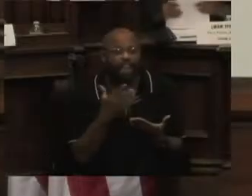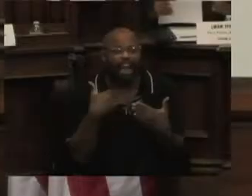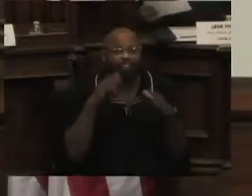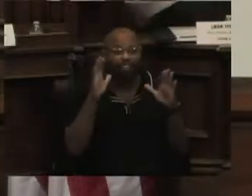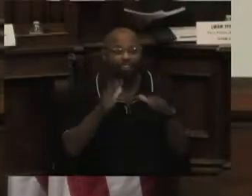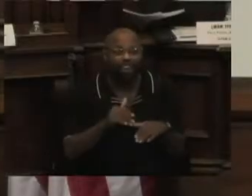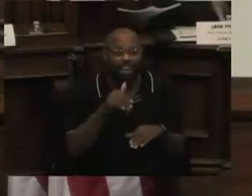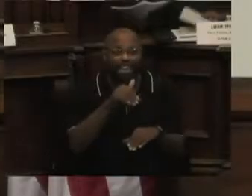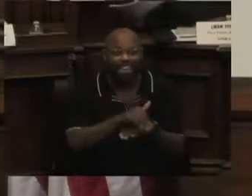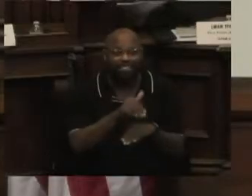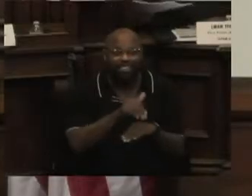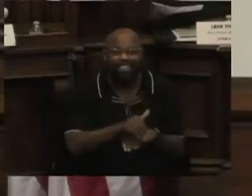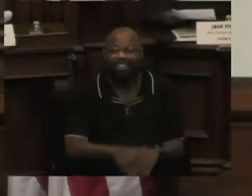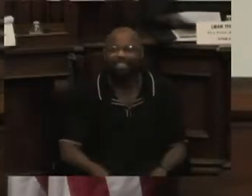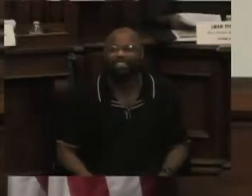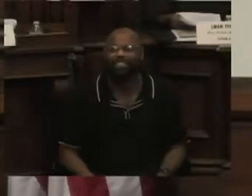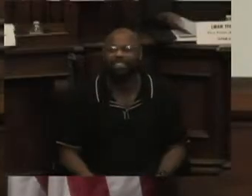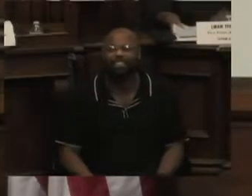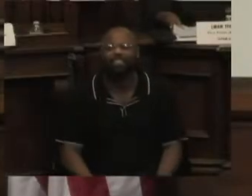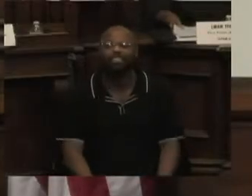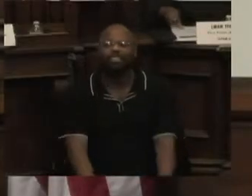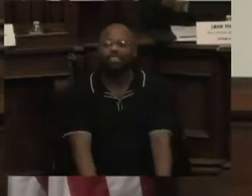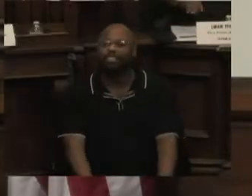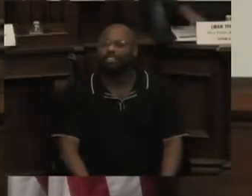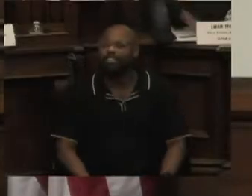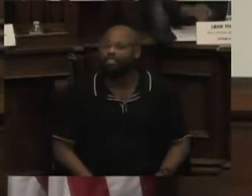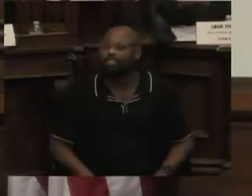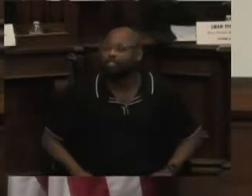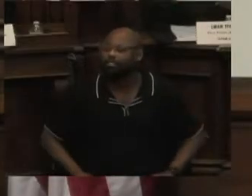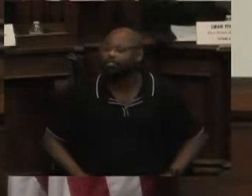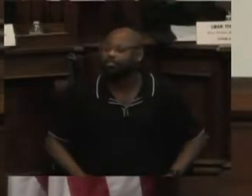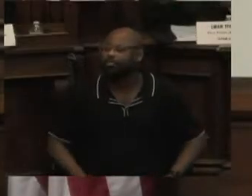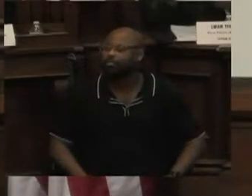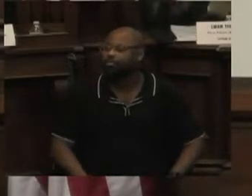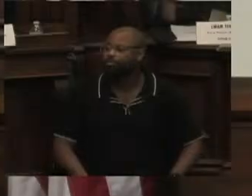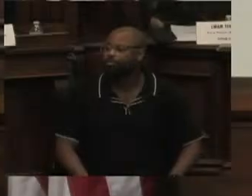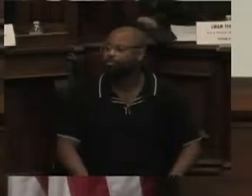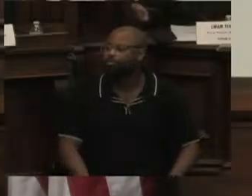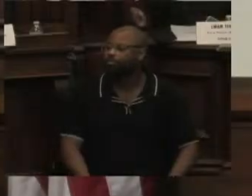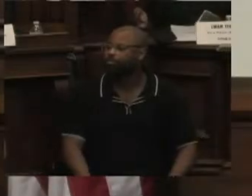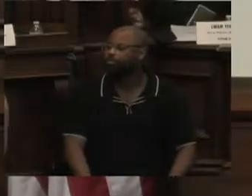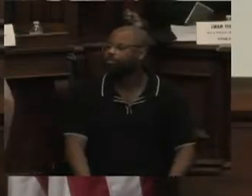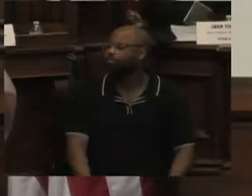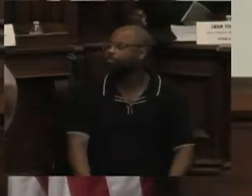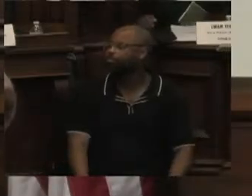back to adjourn the meeting you